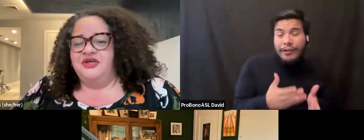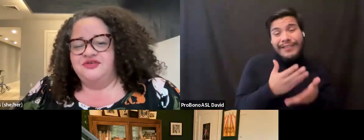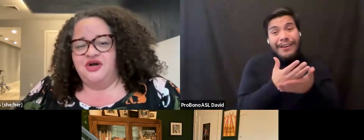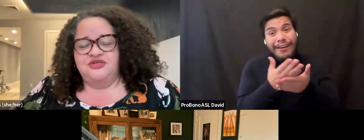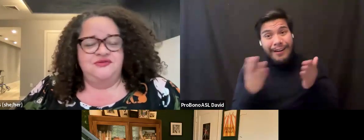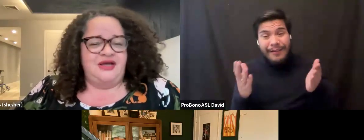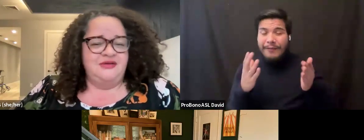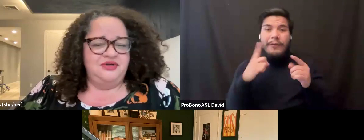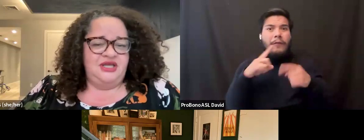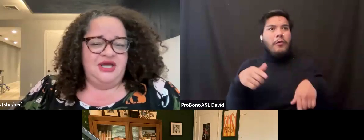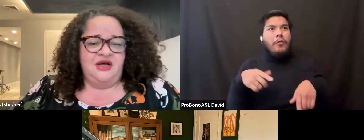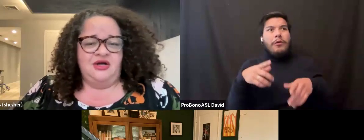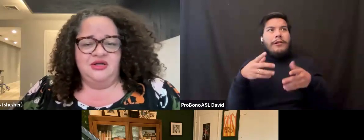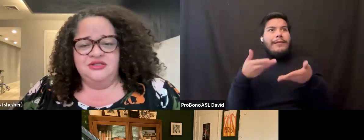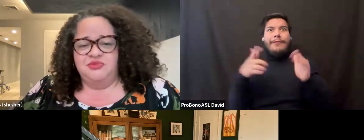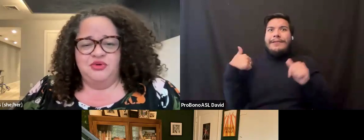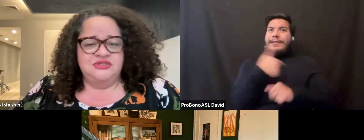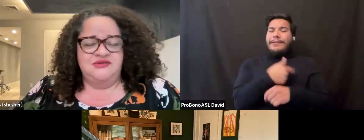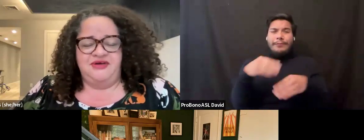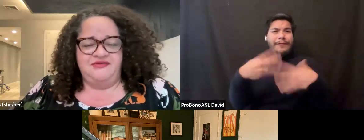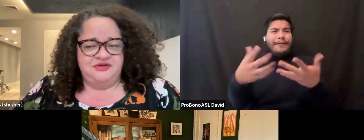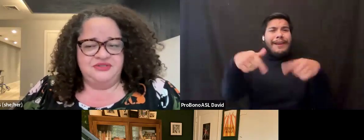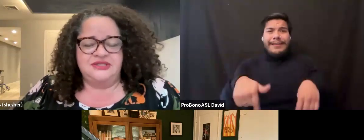free of charge to fat community and all the supporters of fat folks.